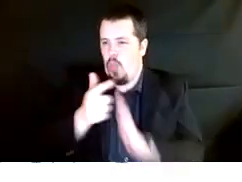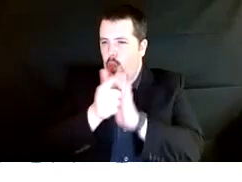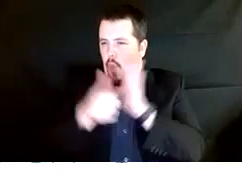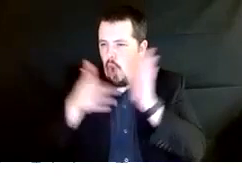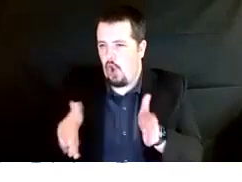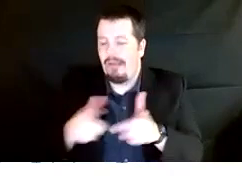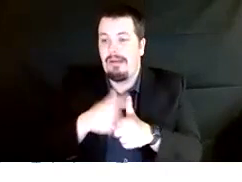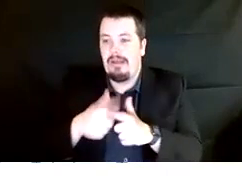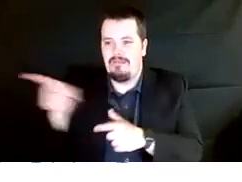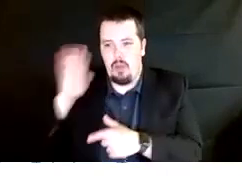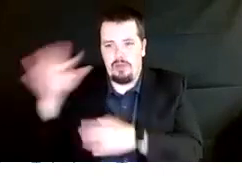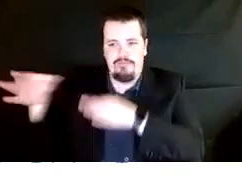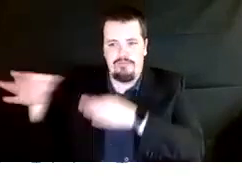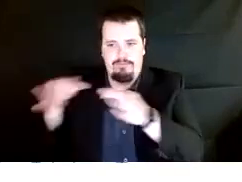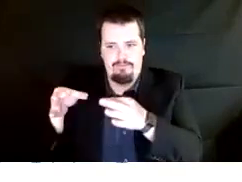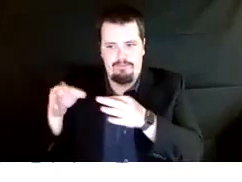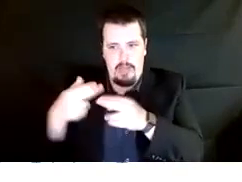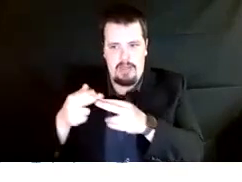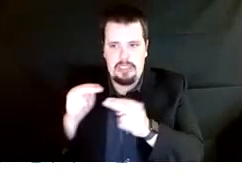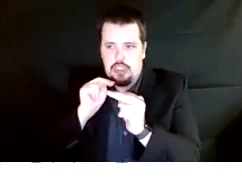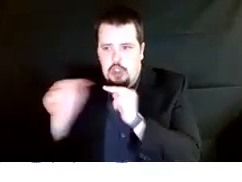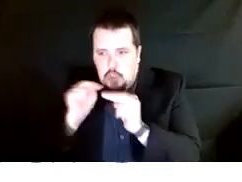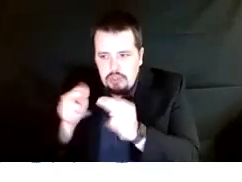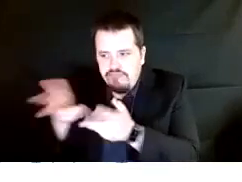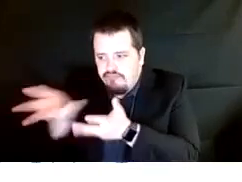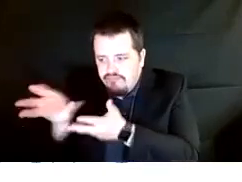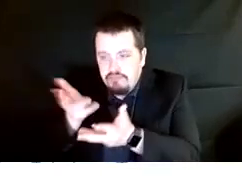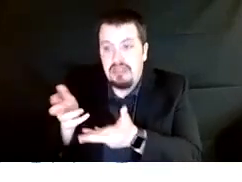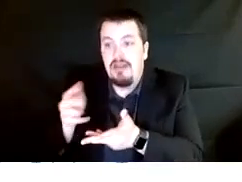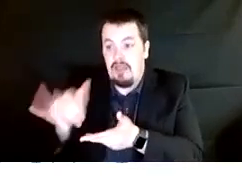going to talk a little bit about the negotiation piece... we took that piece and we worked on the